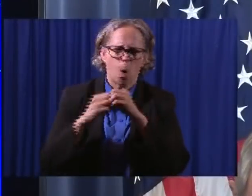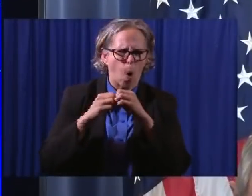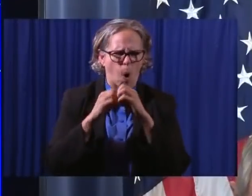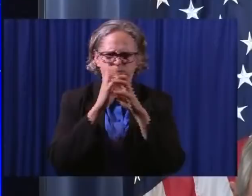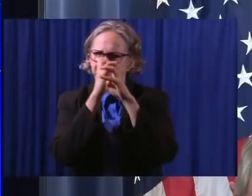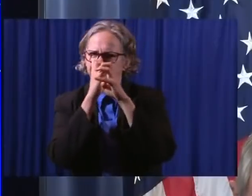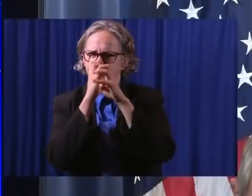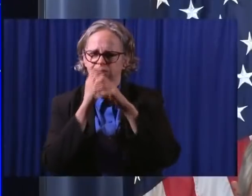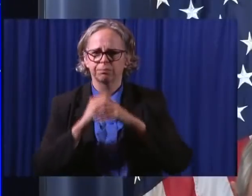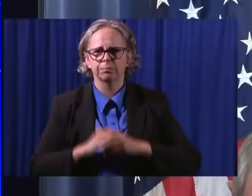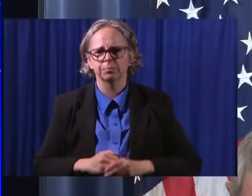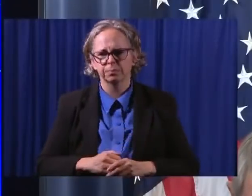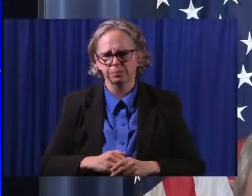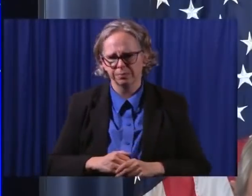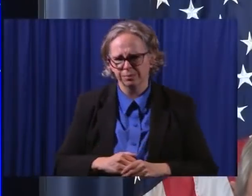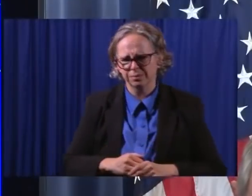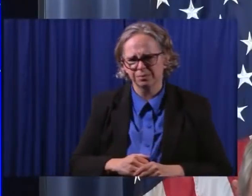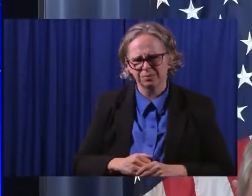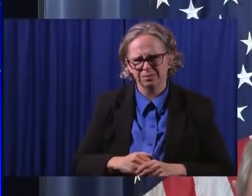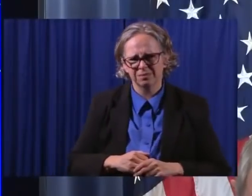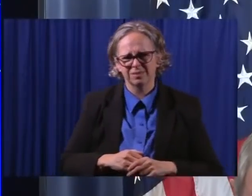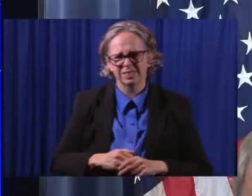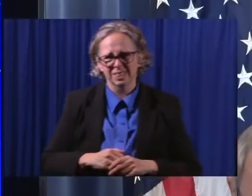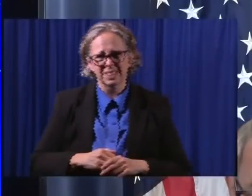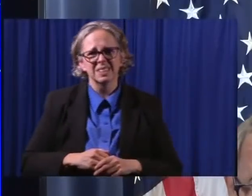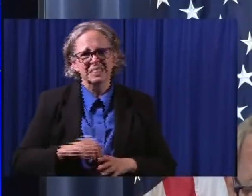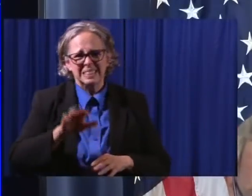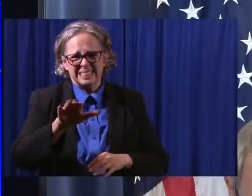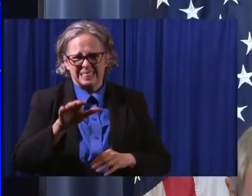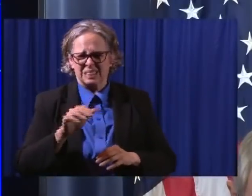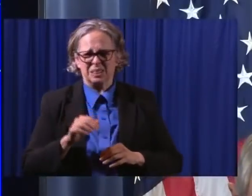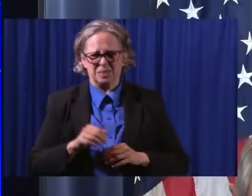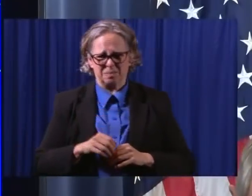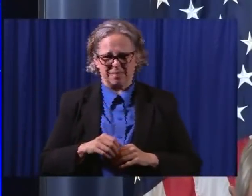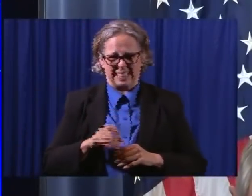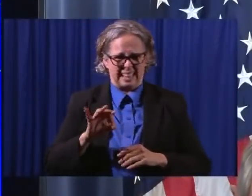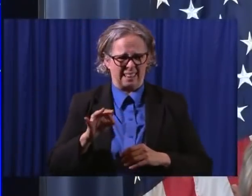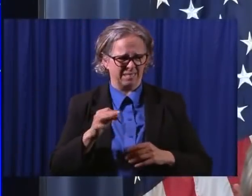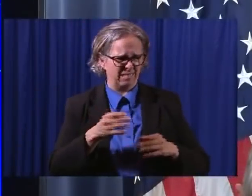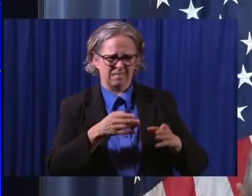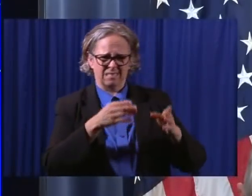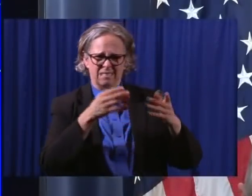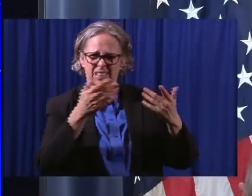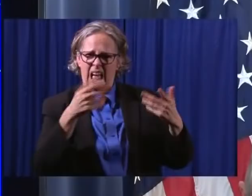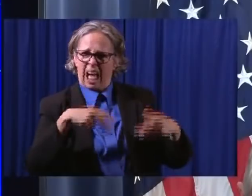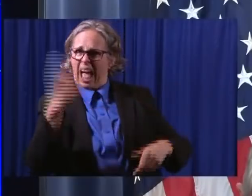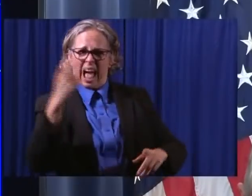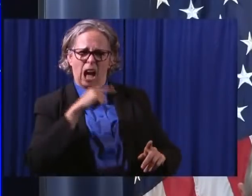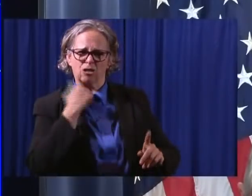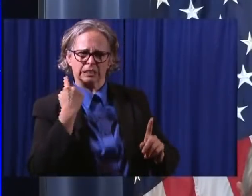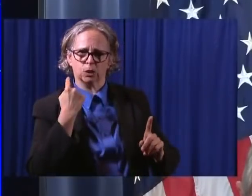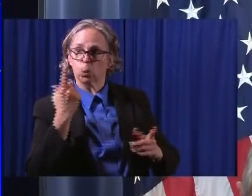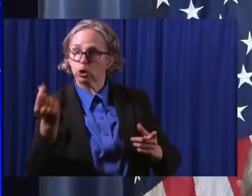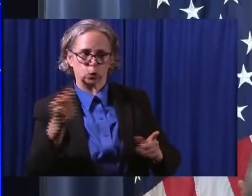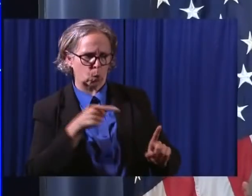COMMUNITY IN THE LAST TWO WEEKS. IN THESE COUNTIES, YOU ARE SEEING MORE PEOPLE GO TO THE DOCTOR OR EMERGENCY ROOM BECAUSE THEY ARE EXPERIENCING SYMPTOMS AND THEY WANTED TO SEE WEATHER OR NOT THEY HAVE